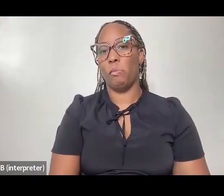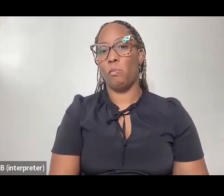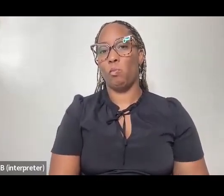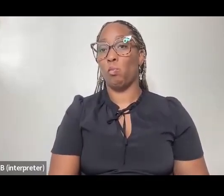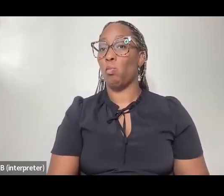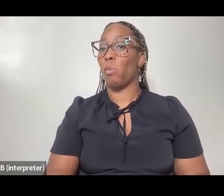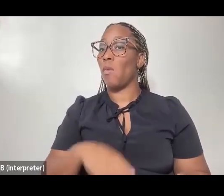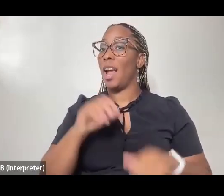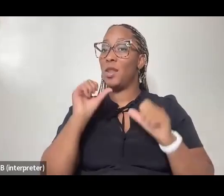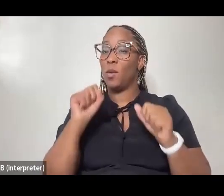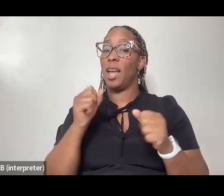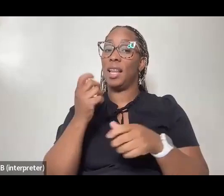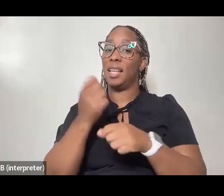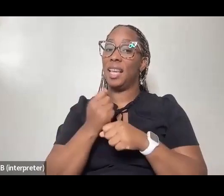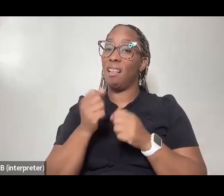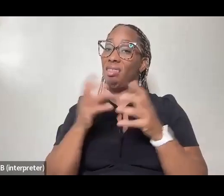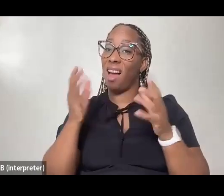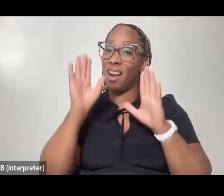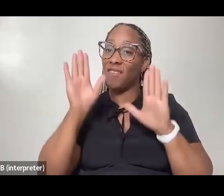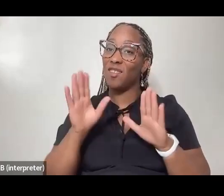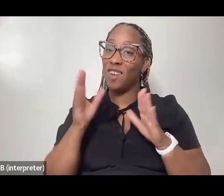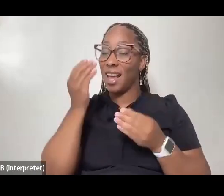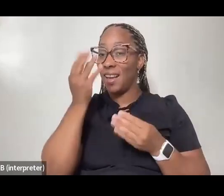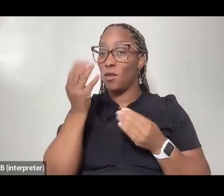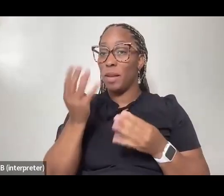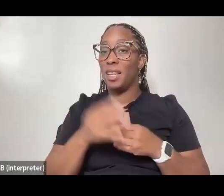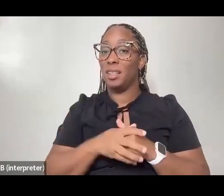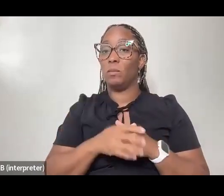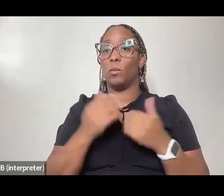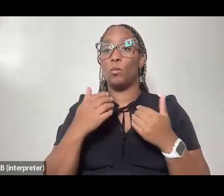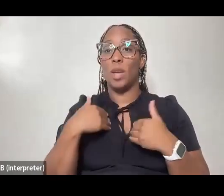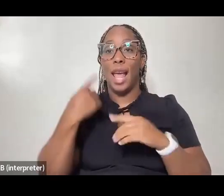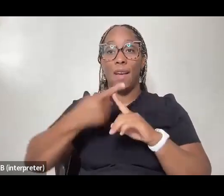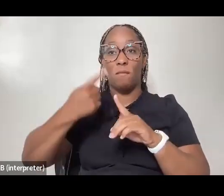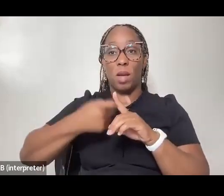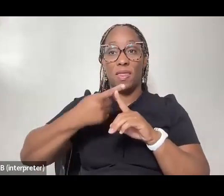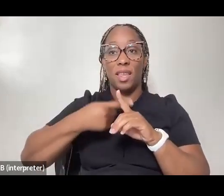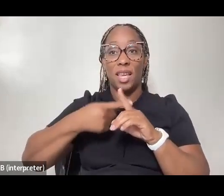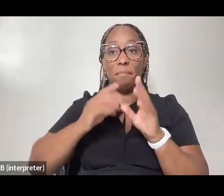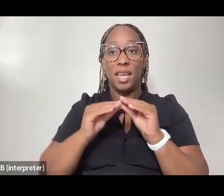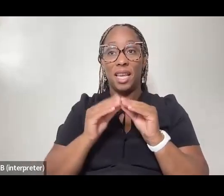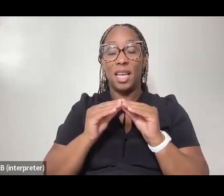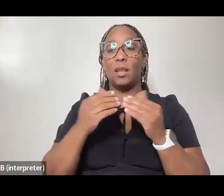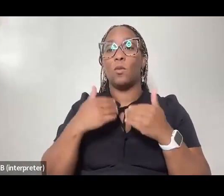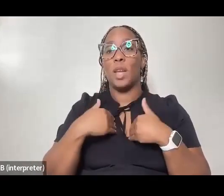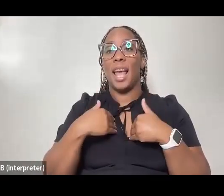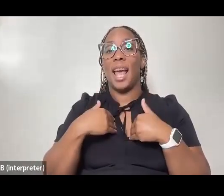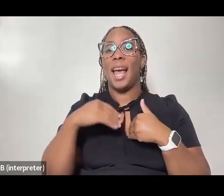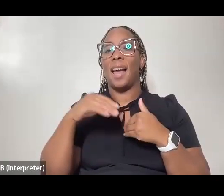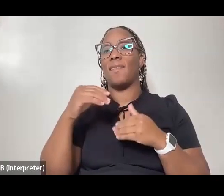And you can get lots of great information. We have monthly meetings. We have a listserv.